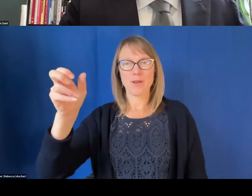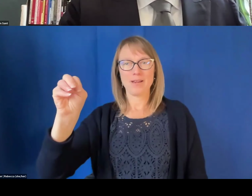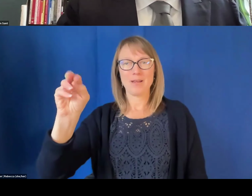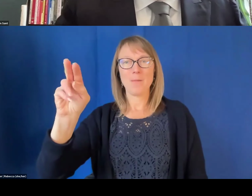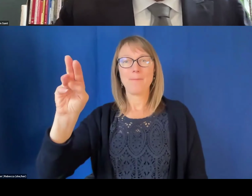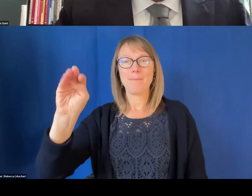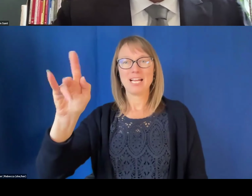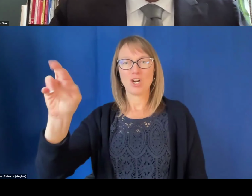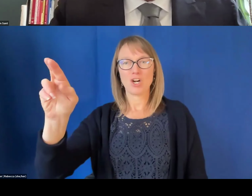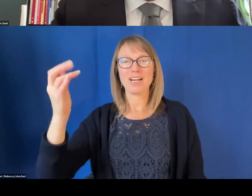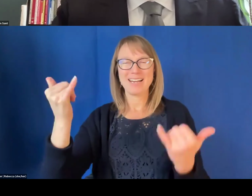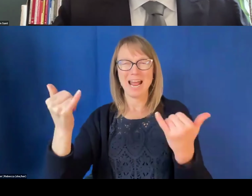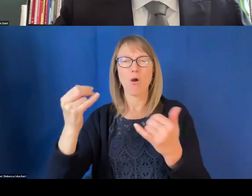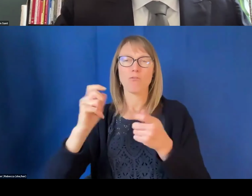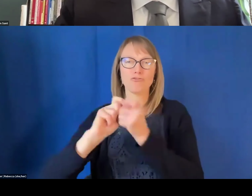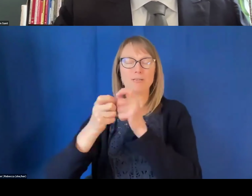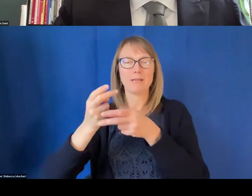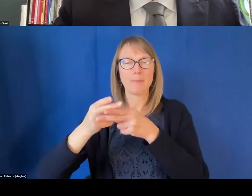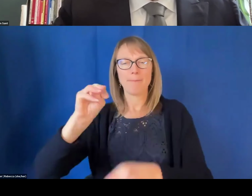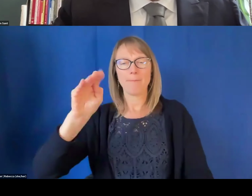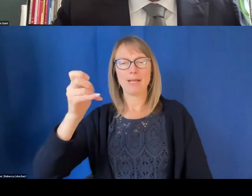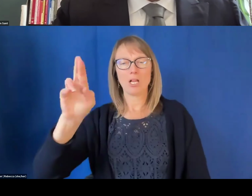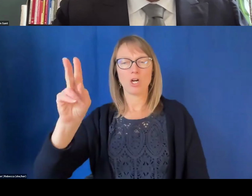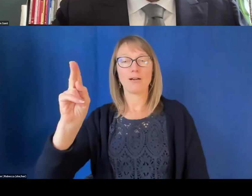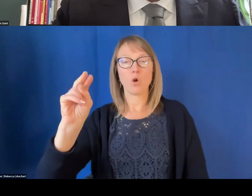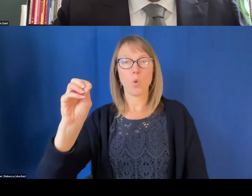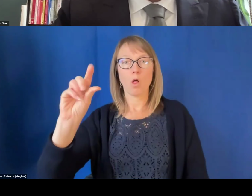and they were able to lean into this process